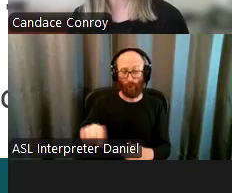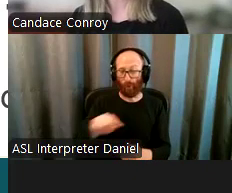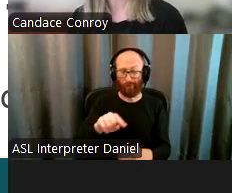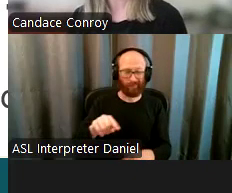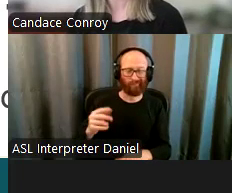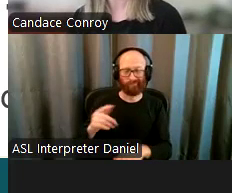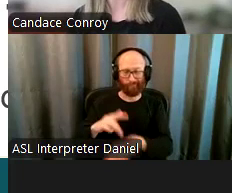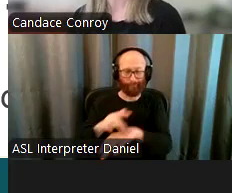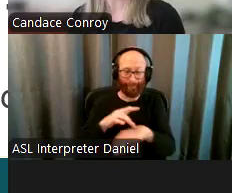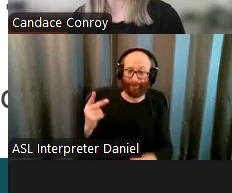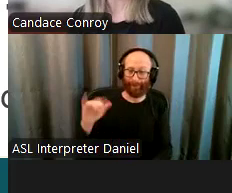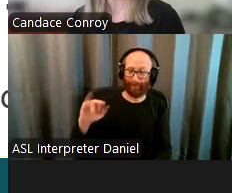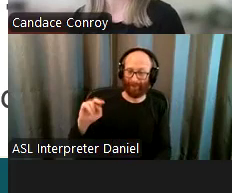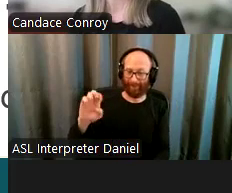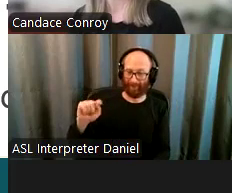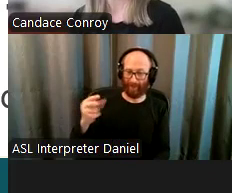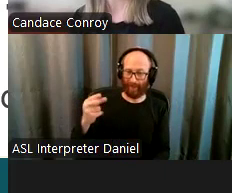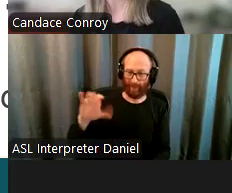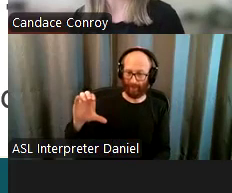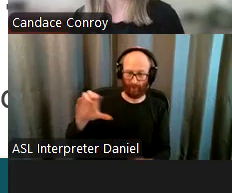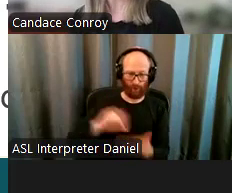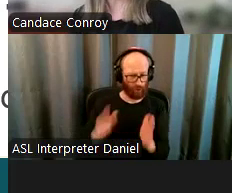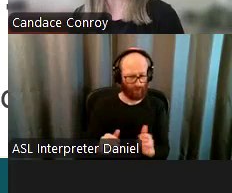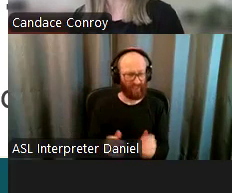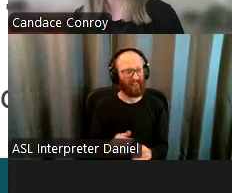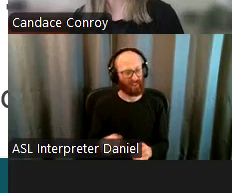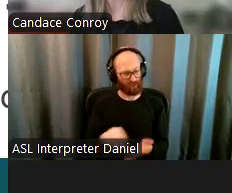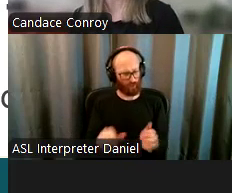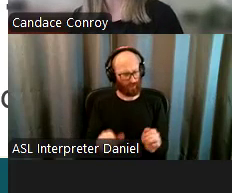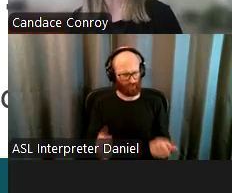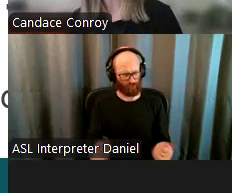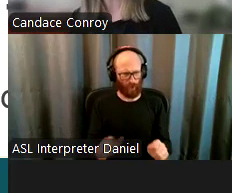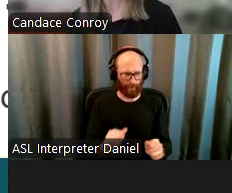let's have students actually try on each piece of PPE and reinforce that vocabulary